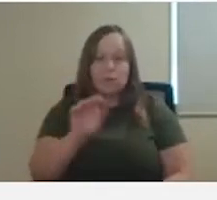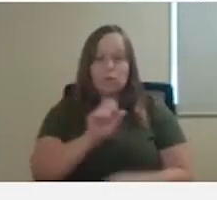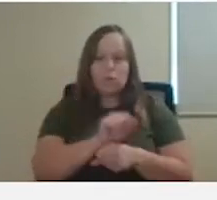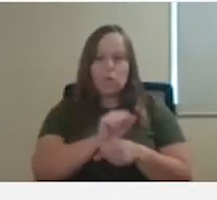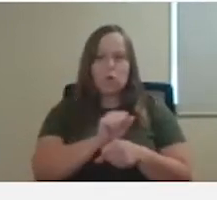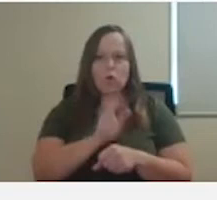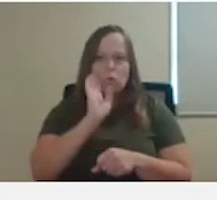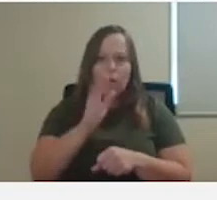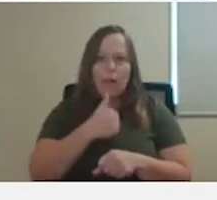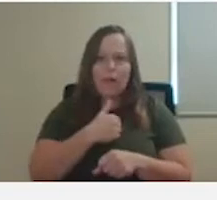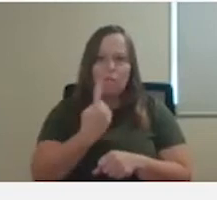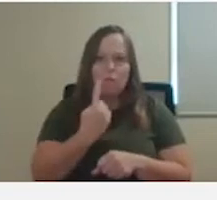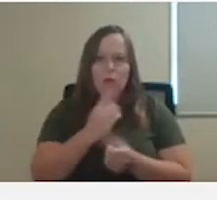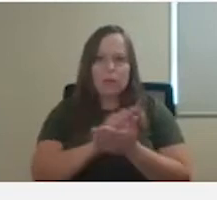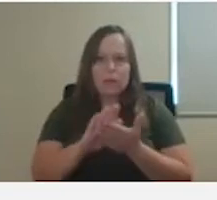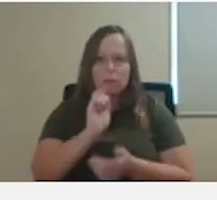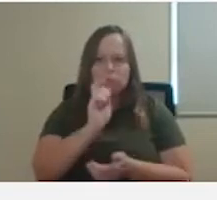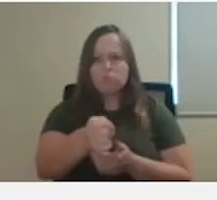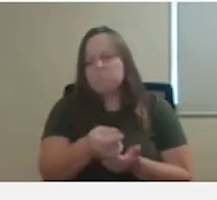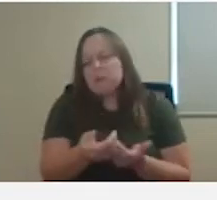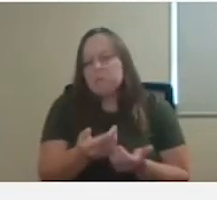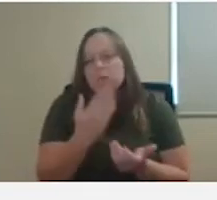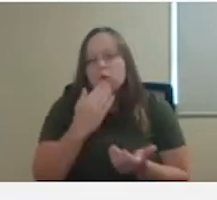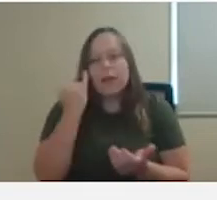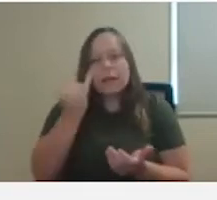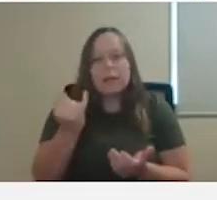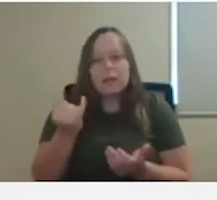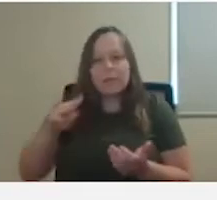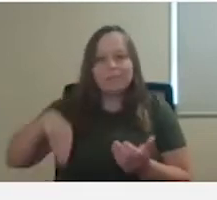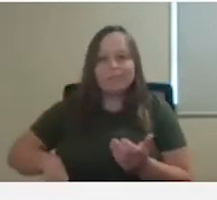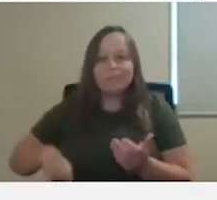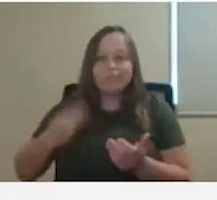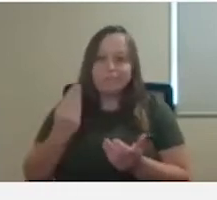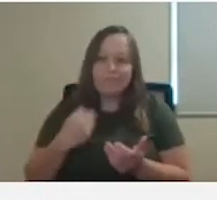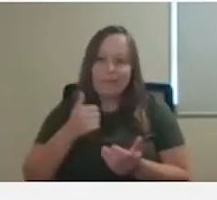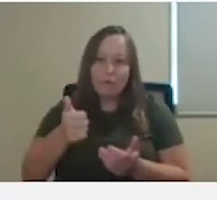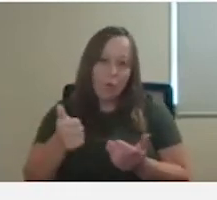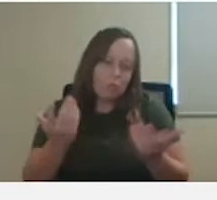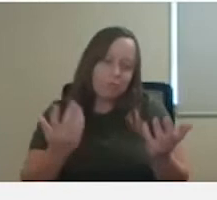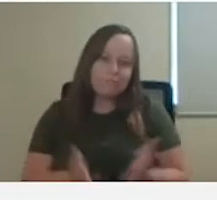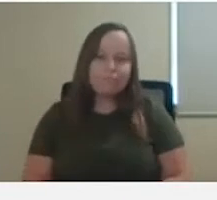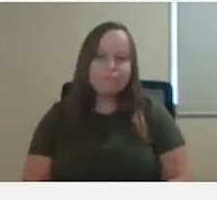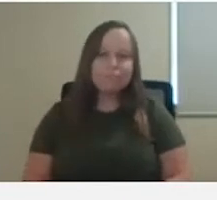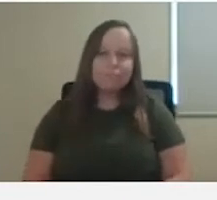have one-- just best practice to bring your own, if you're thinking ahead.